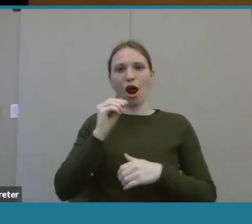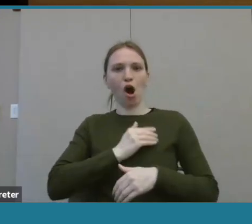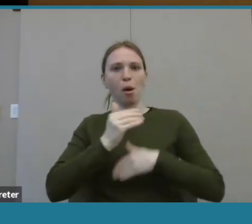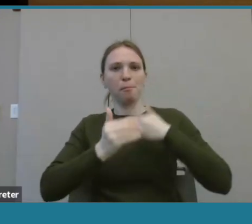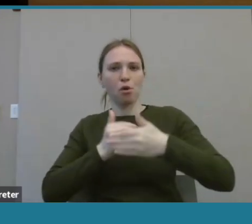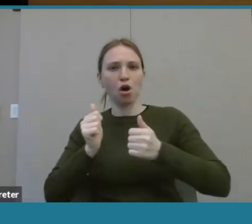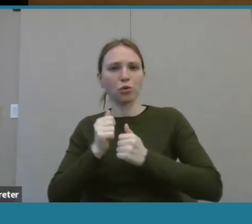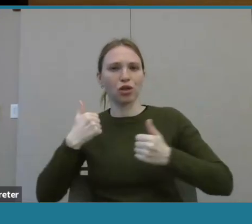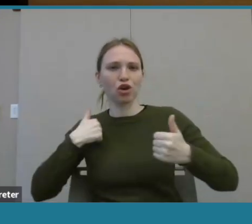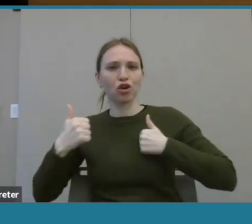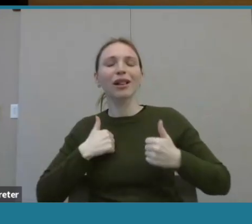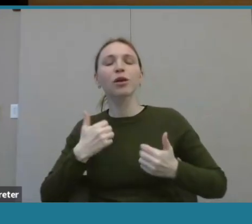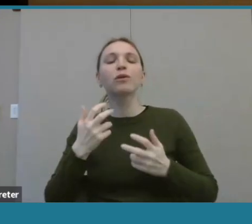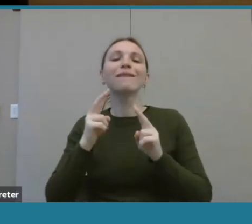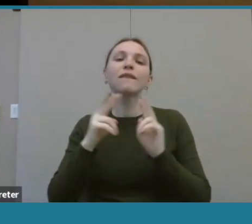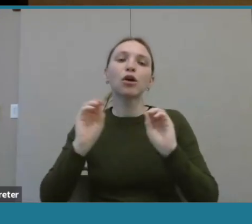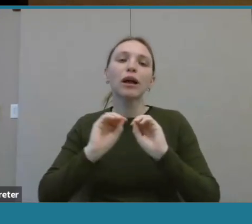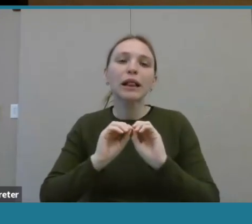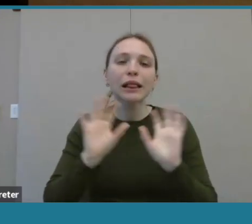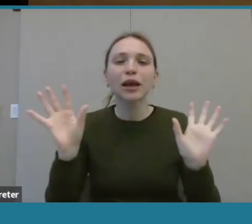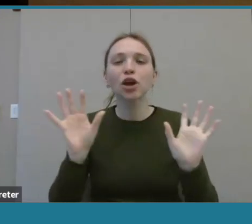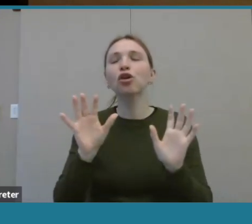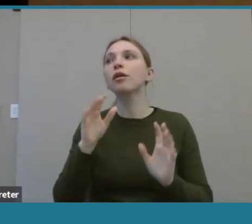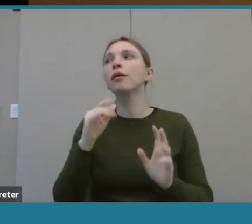a clear thing and such a relatable to-do.